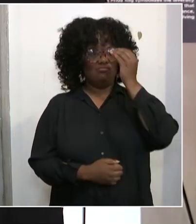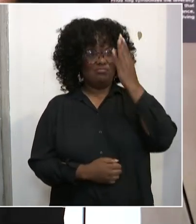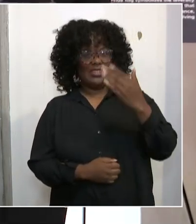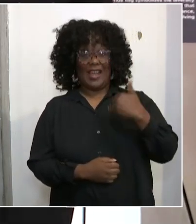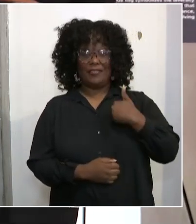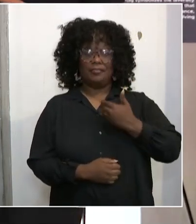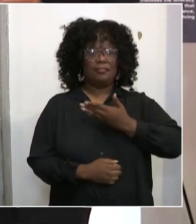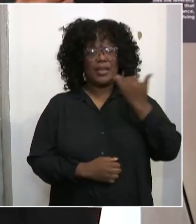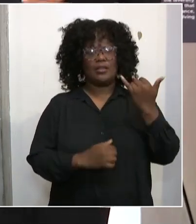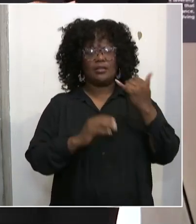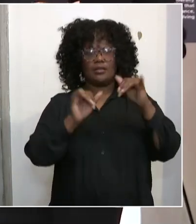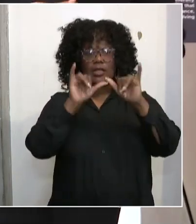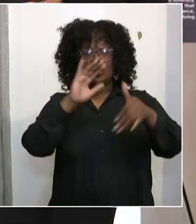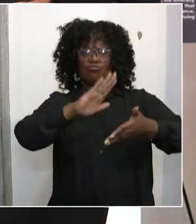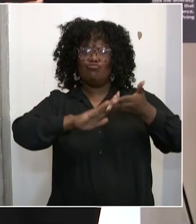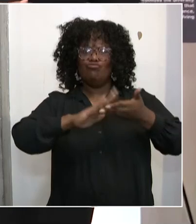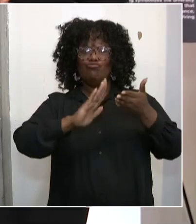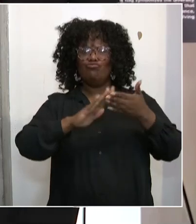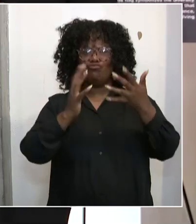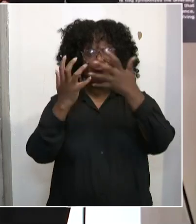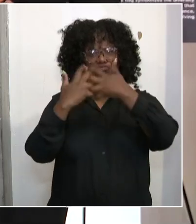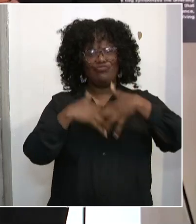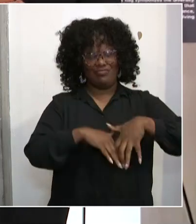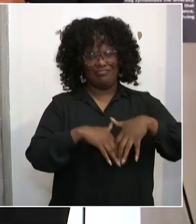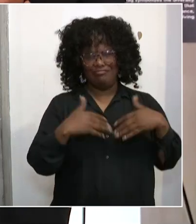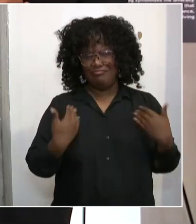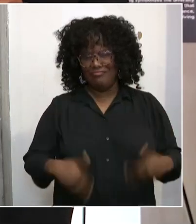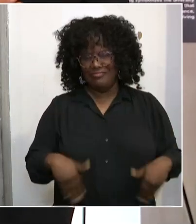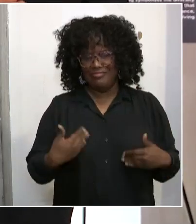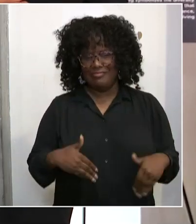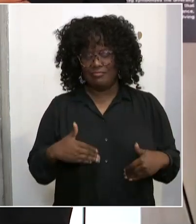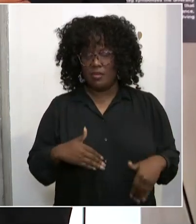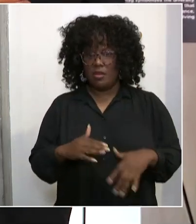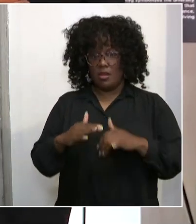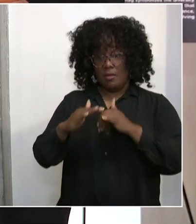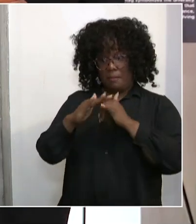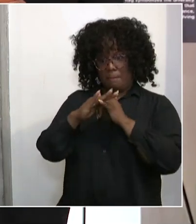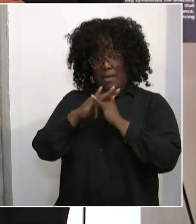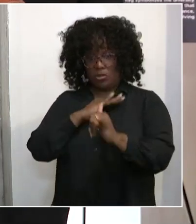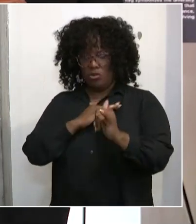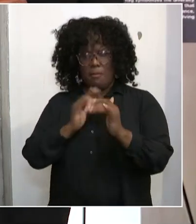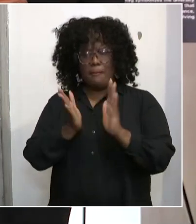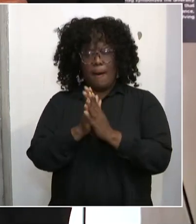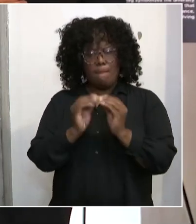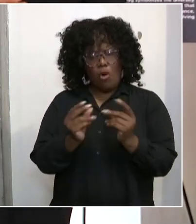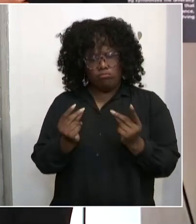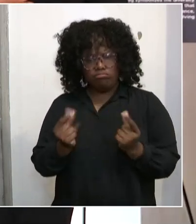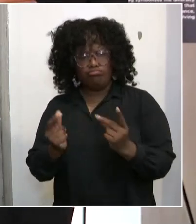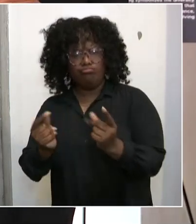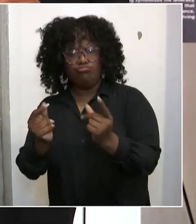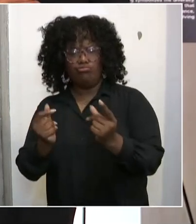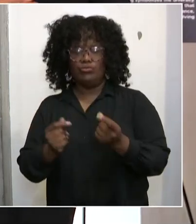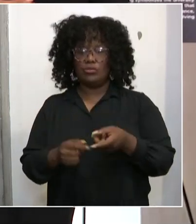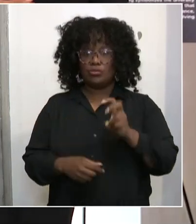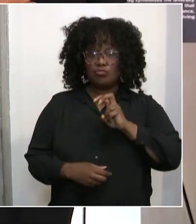So Metro is the easiest, fastest way to get around for all the pride events 4th of July, upcoming parades, FIFA games,